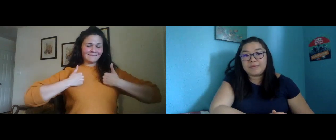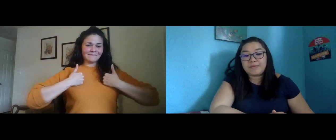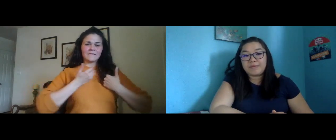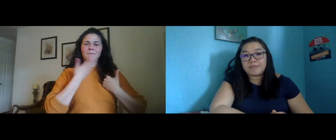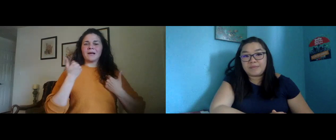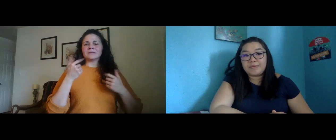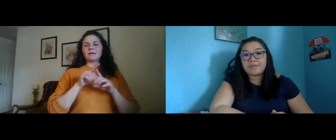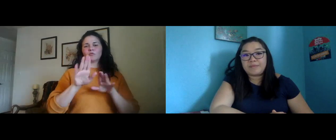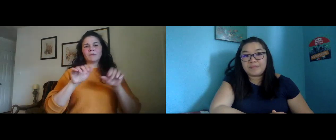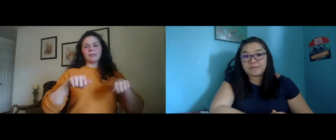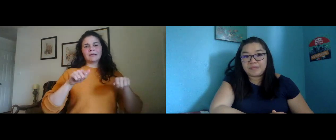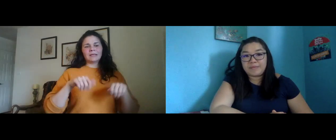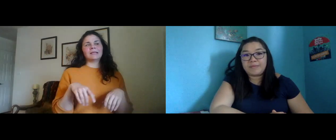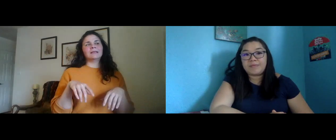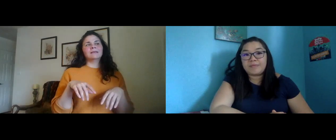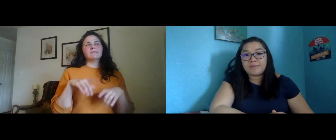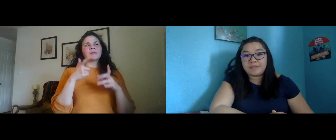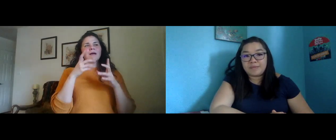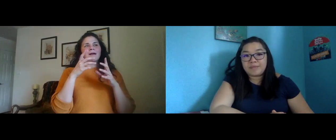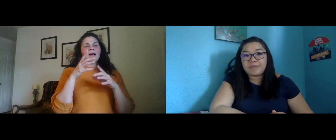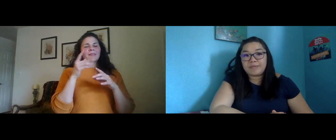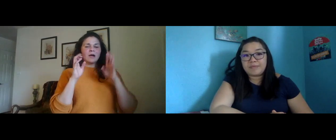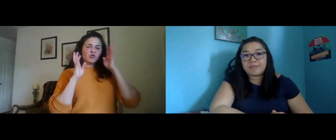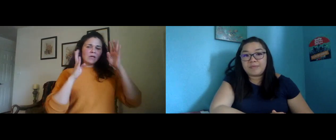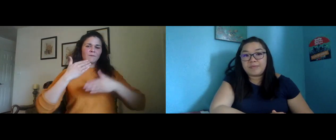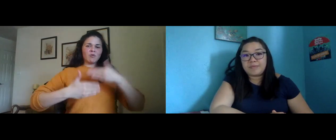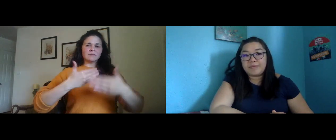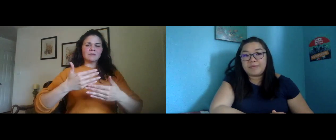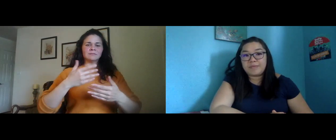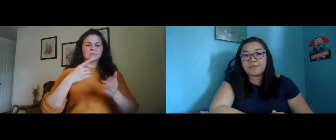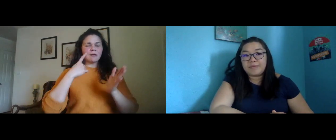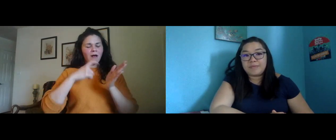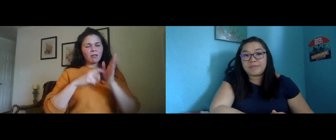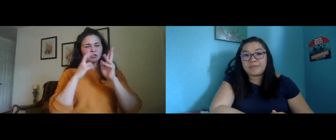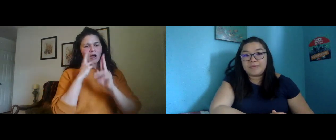to the best of your ability, acknowledge and honor your creative process and